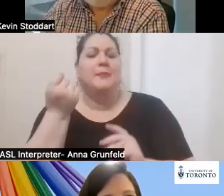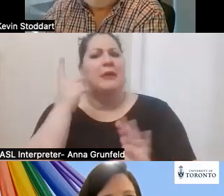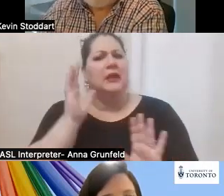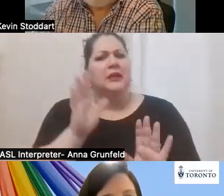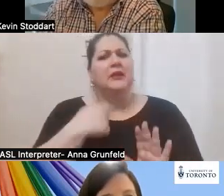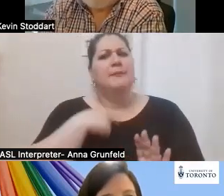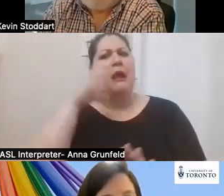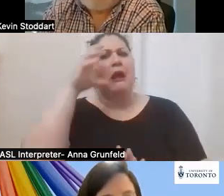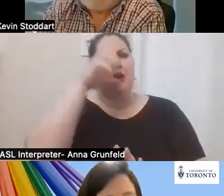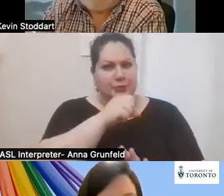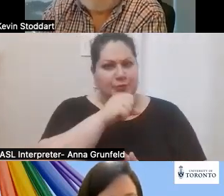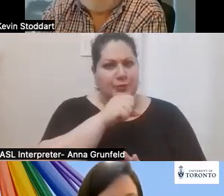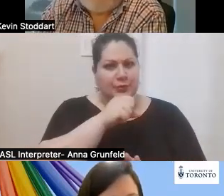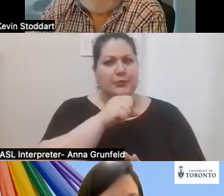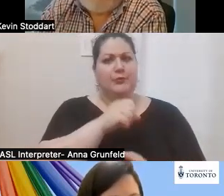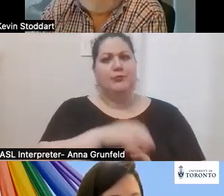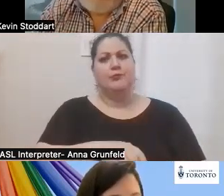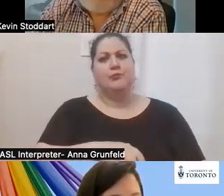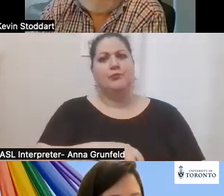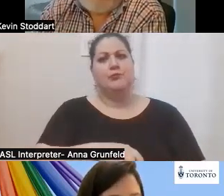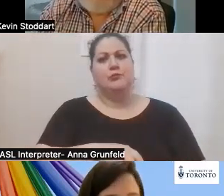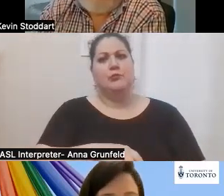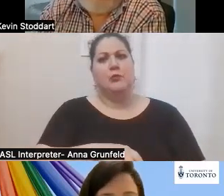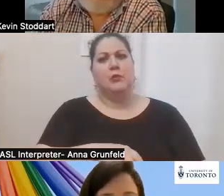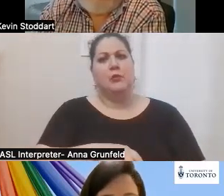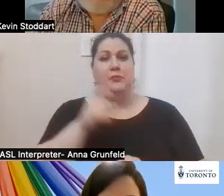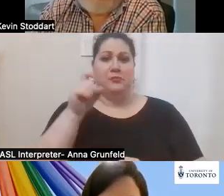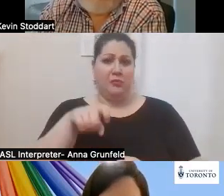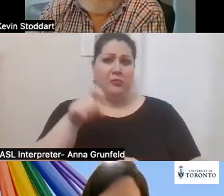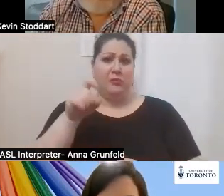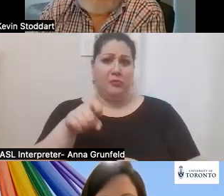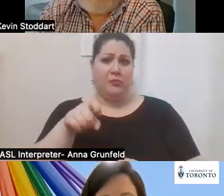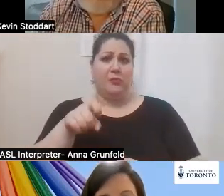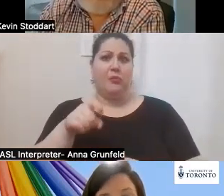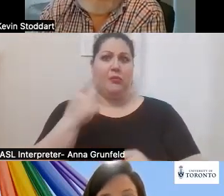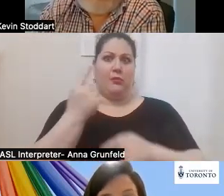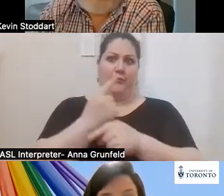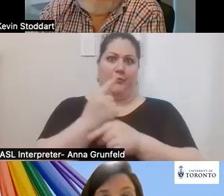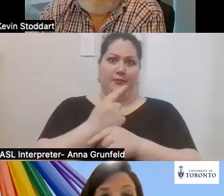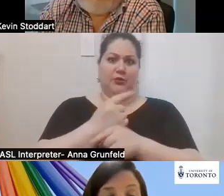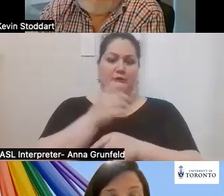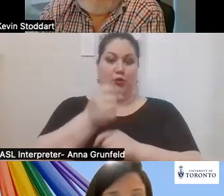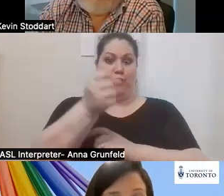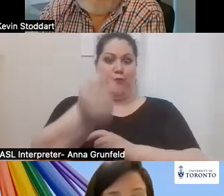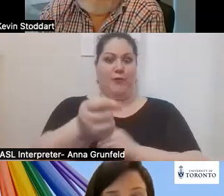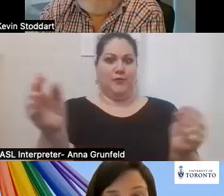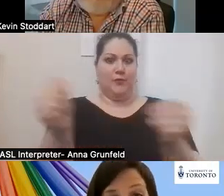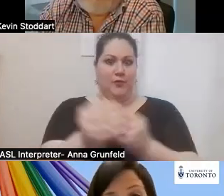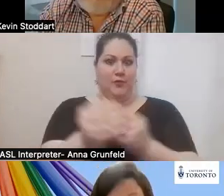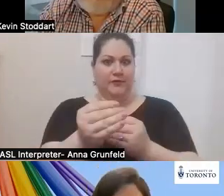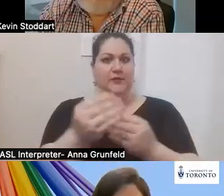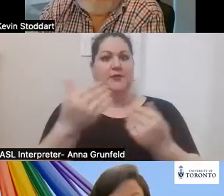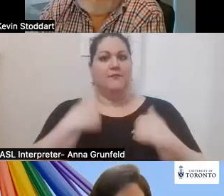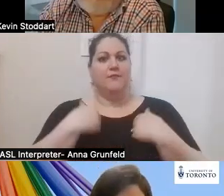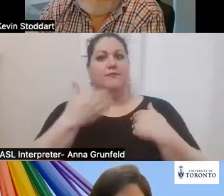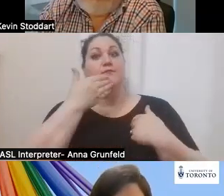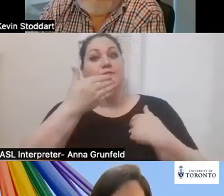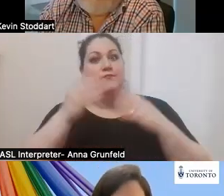ensuring that practicum offices maintain good communication with those practicum sites so that they aren't getting to the point of failure and that